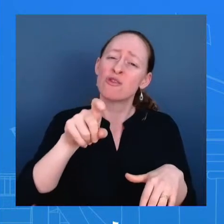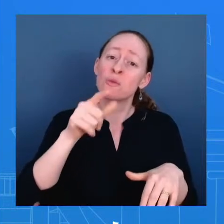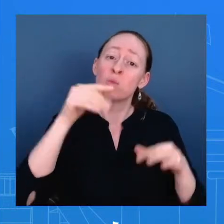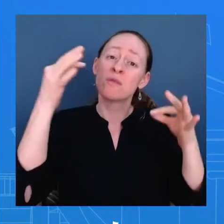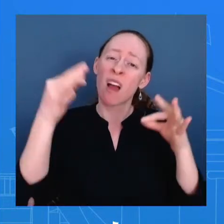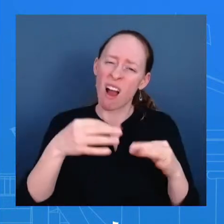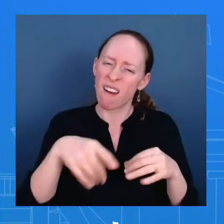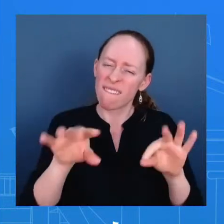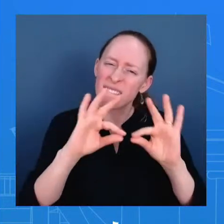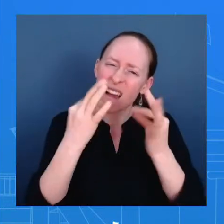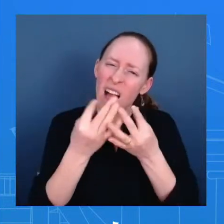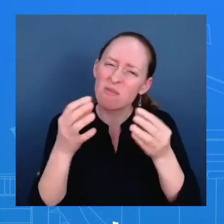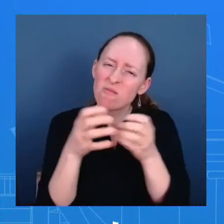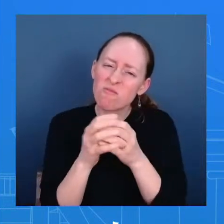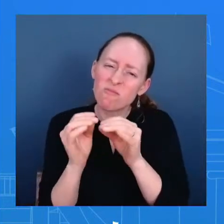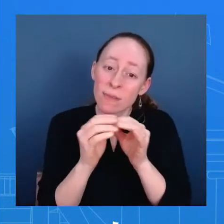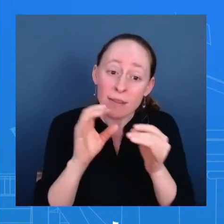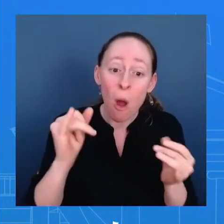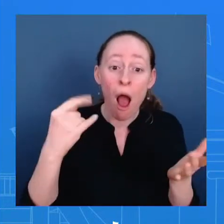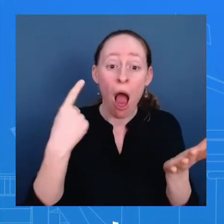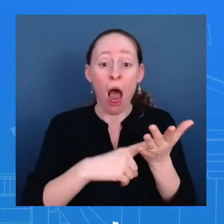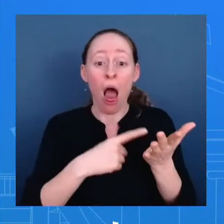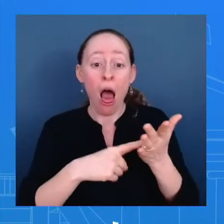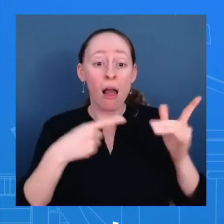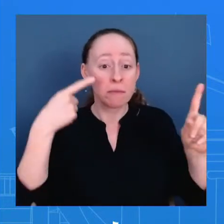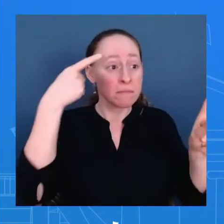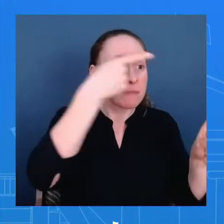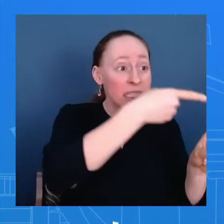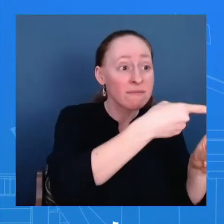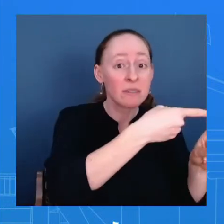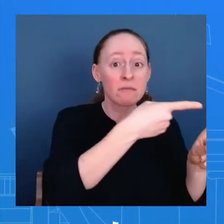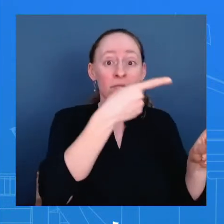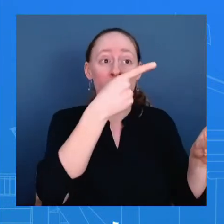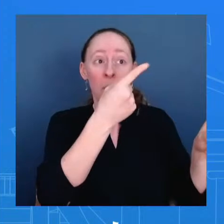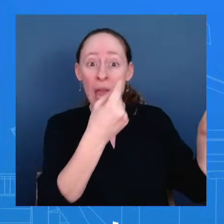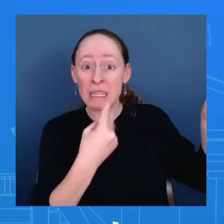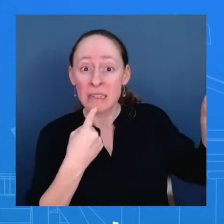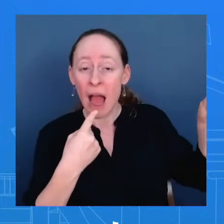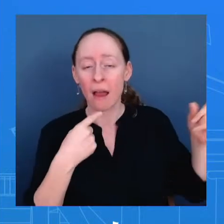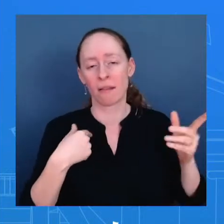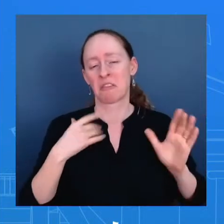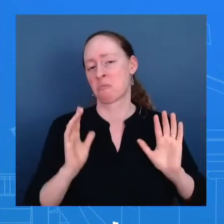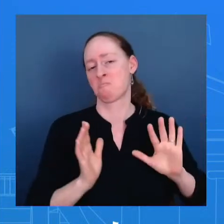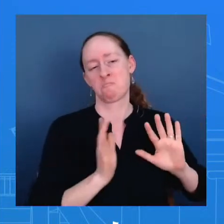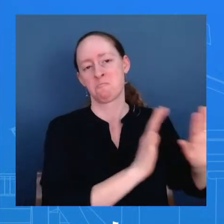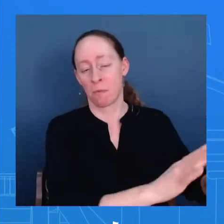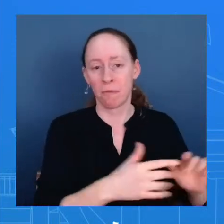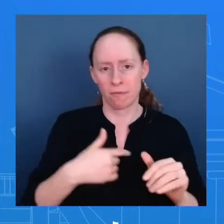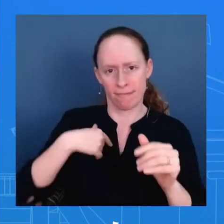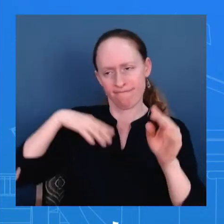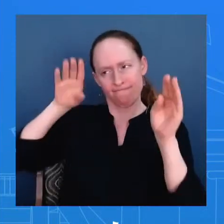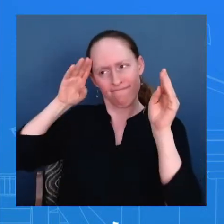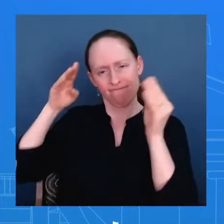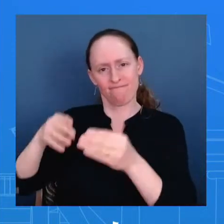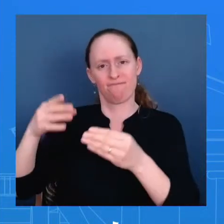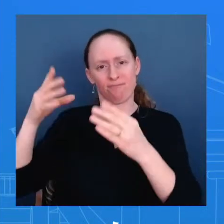but what I can speak to is what the President is committed to, and he has shown that over and over again. And you have a Vice President that has toured the country